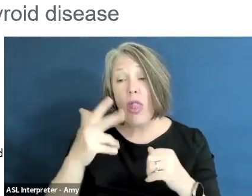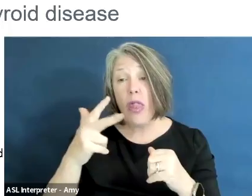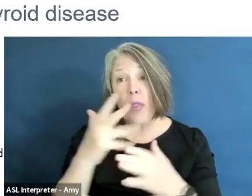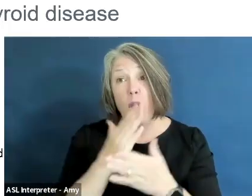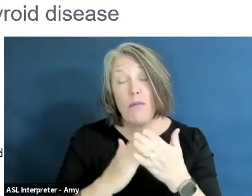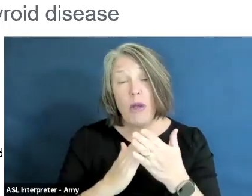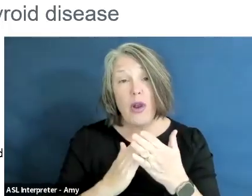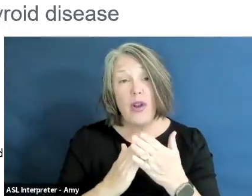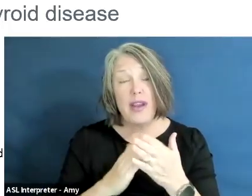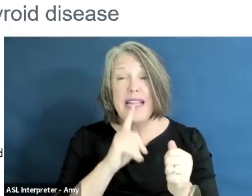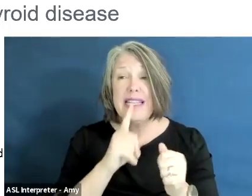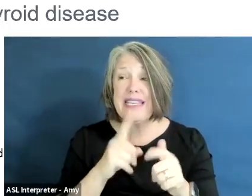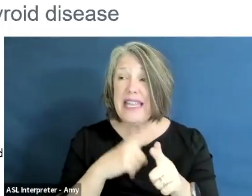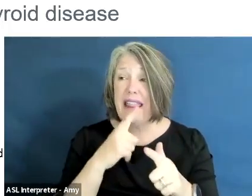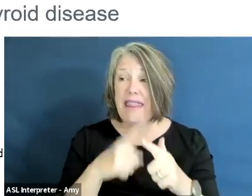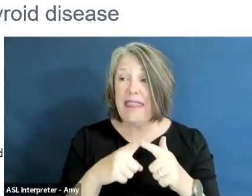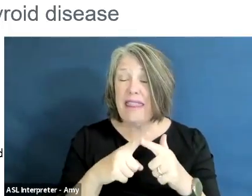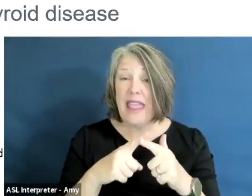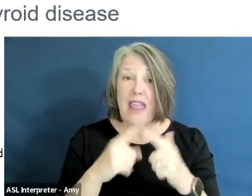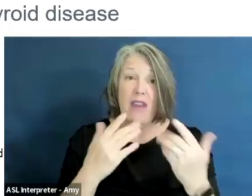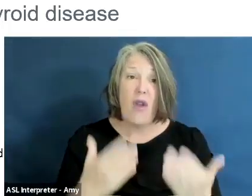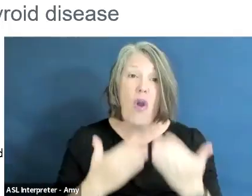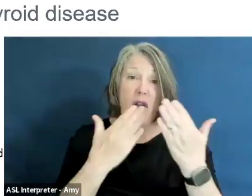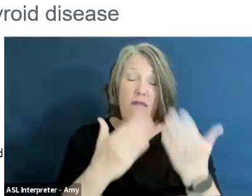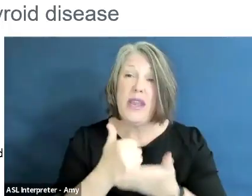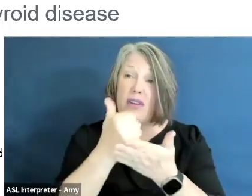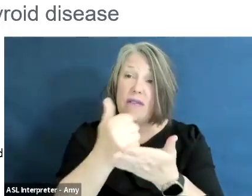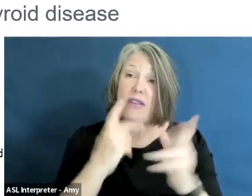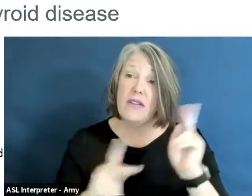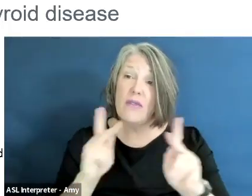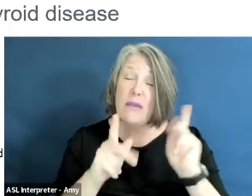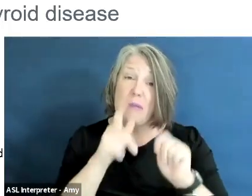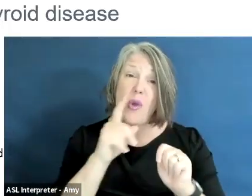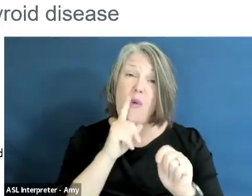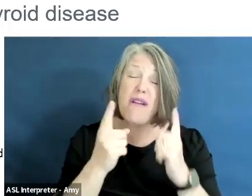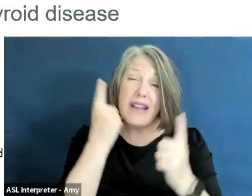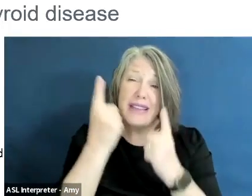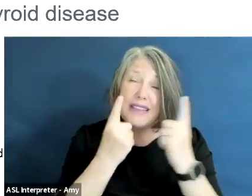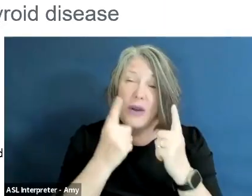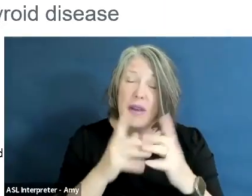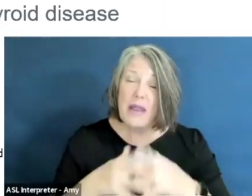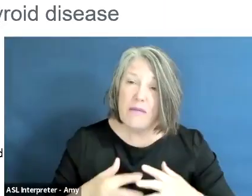then offering interventions for people that are considering pregnancy to improve